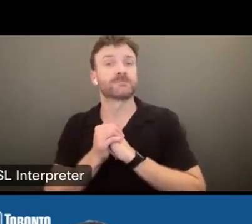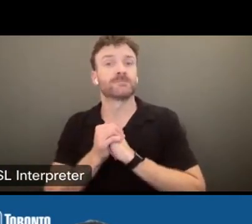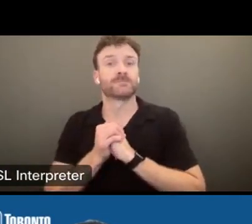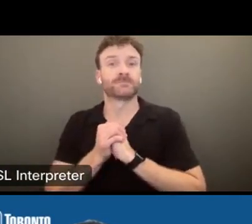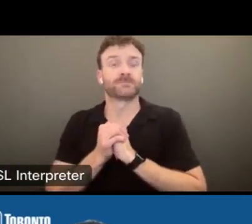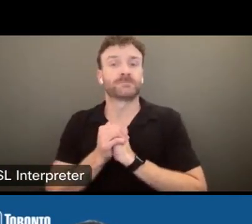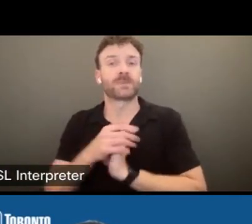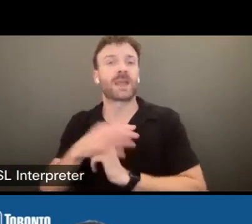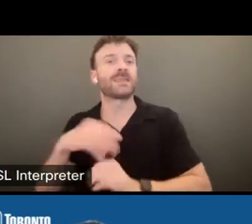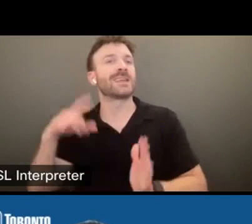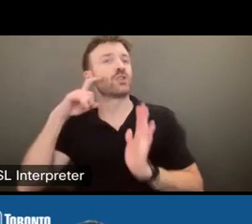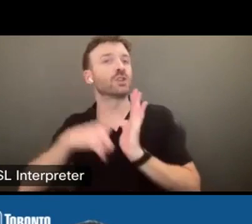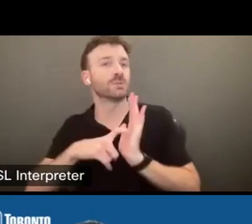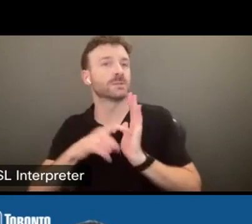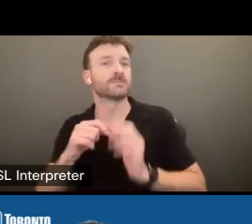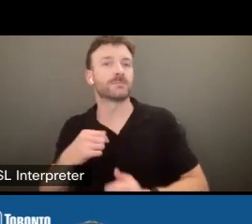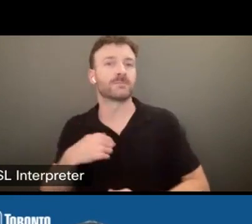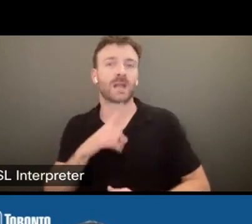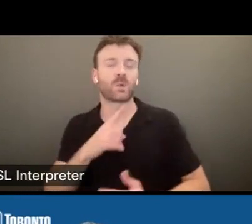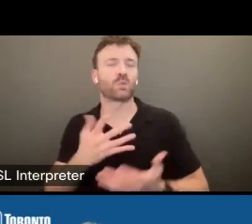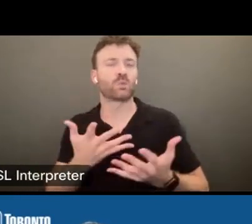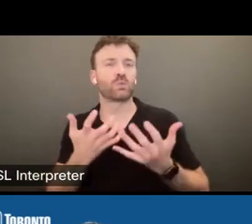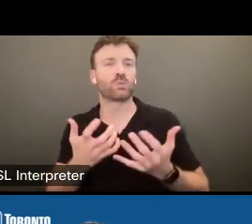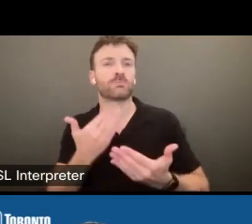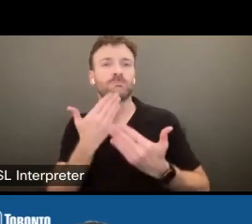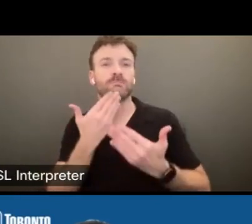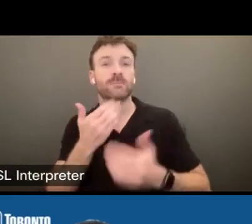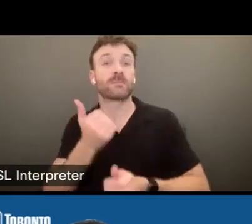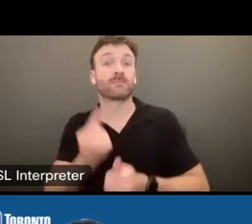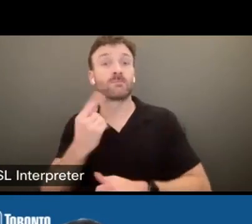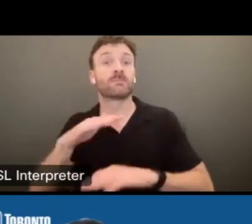as well too. I'd really like to thank all of the folks on this call.